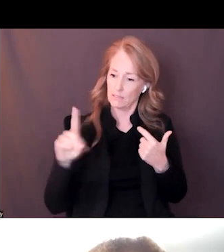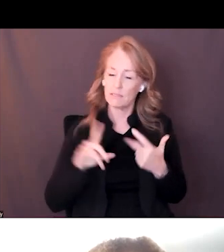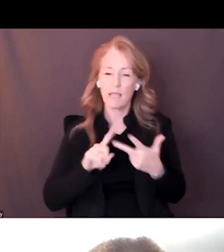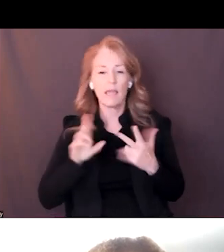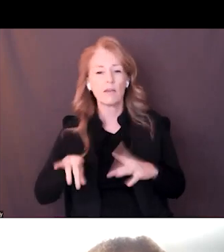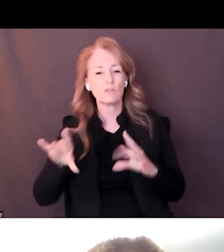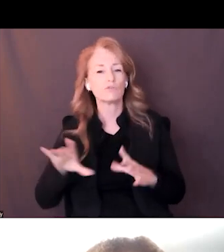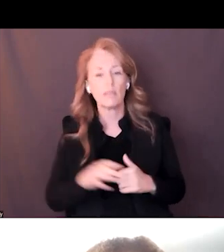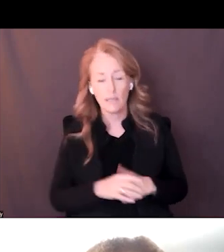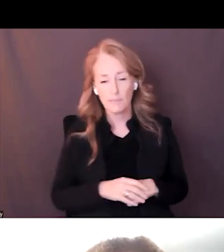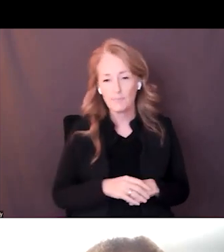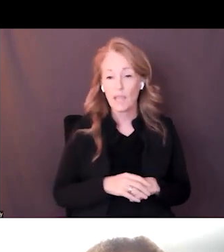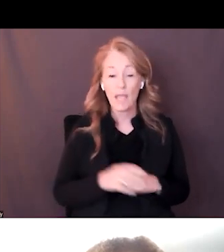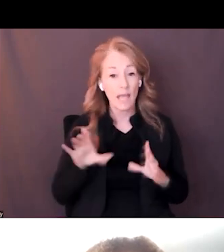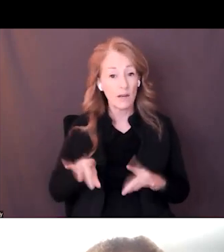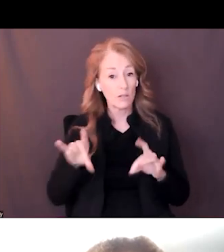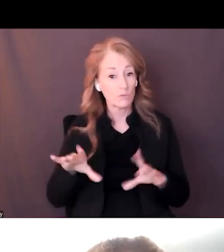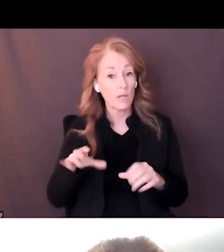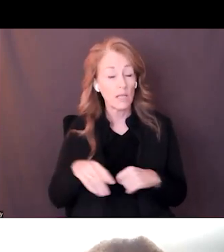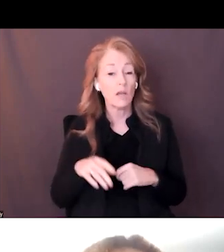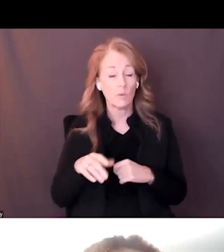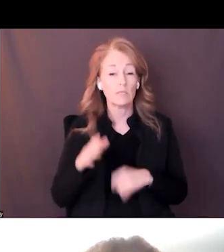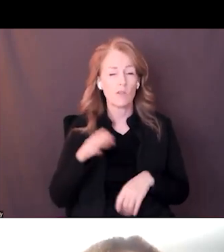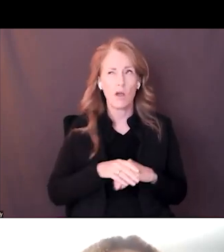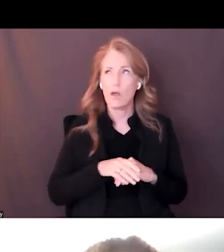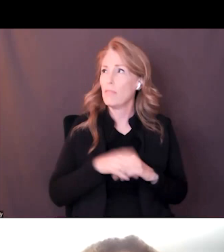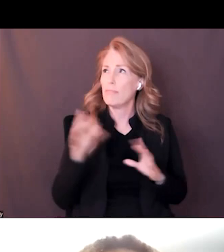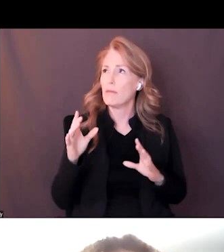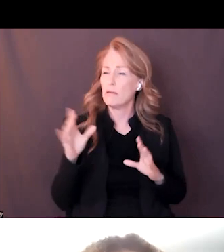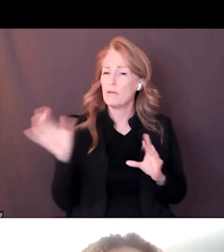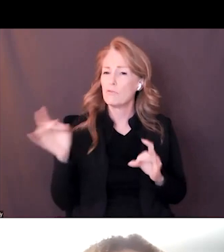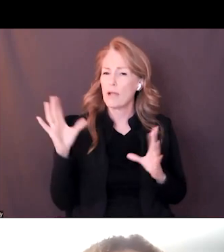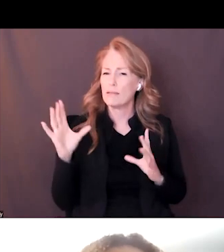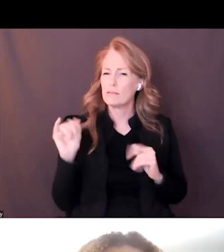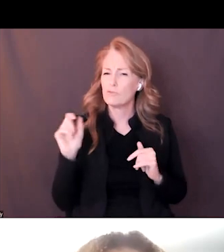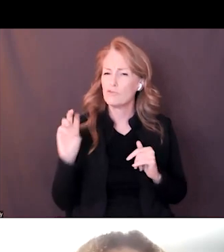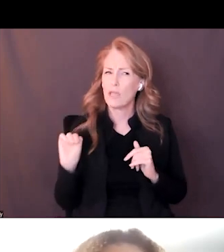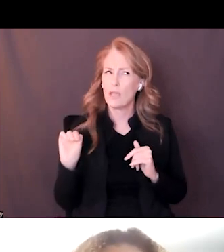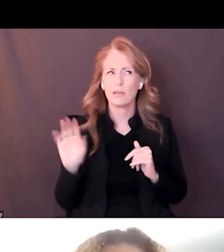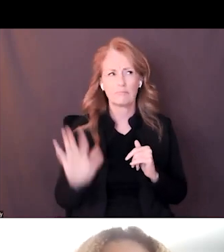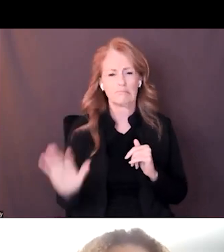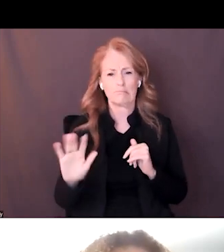WE HAVE AUSTRALIA ON THE CRISIS JAM NINE MONTHS AGO OR SOMETHING LIKE THAT.